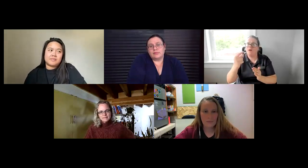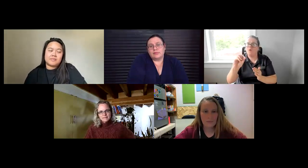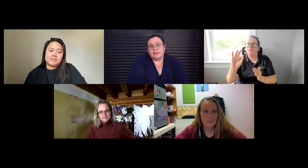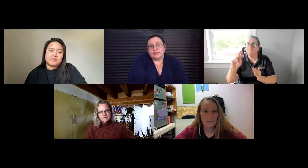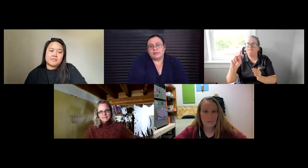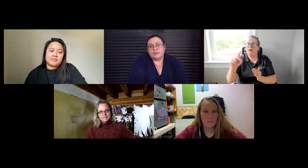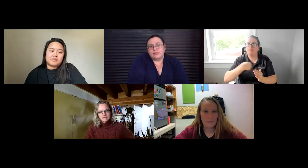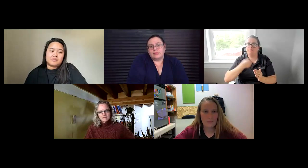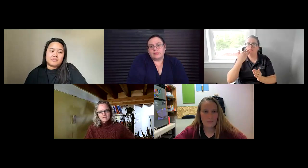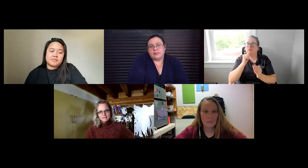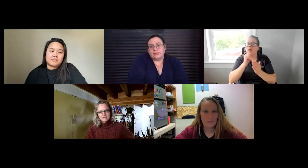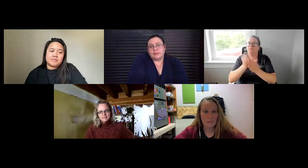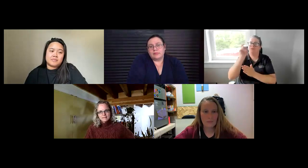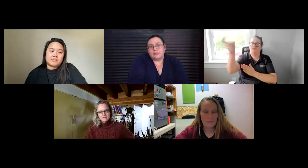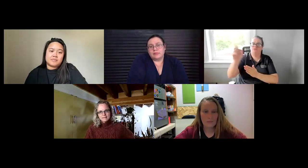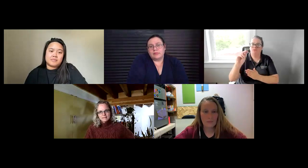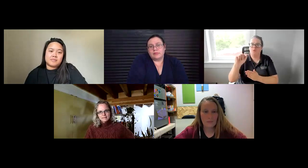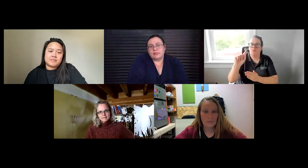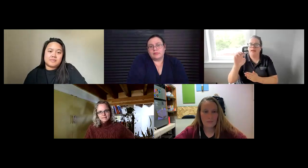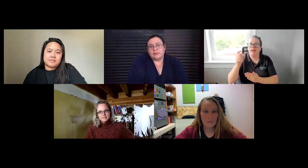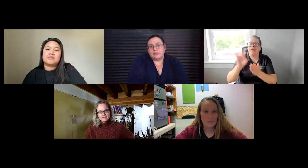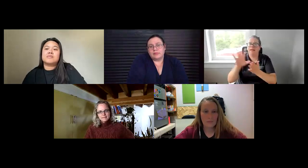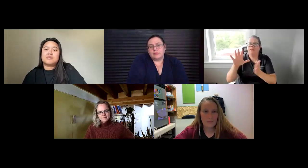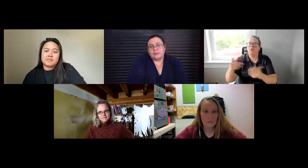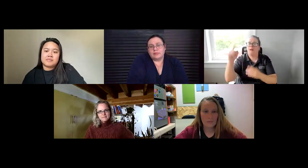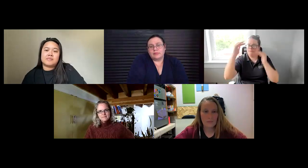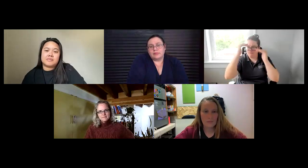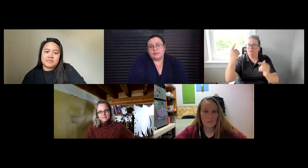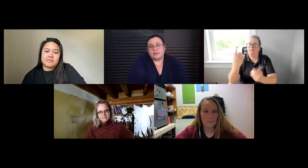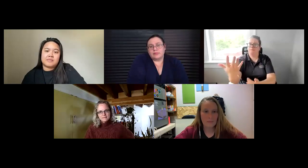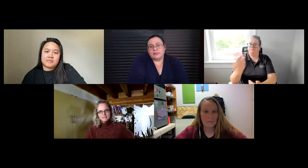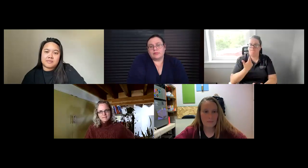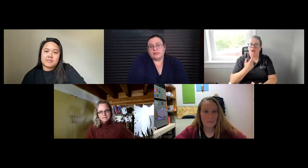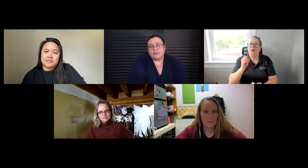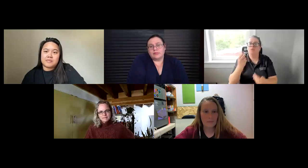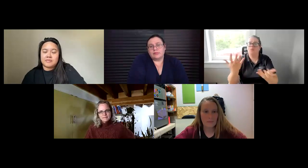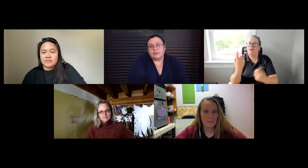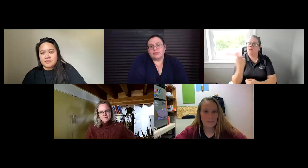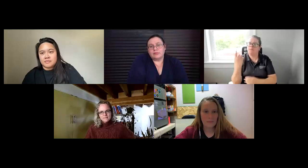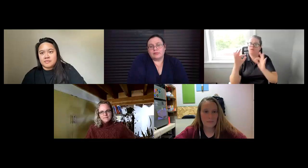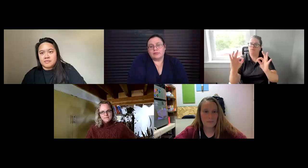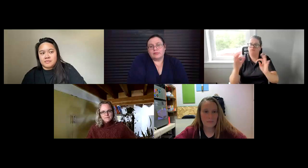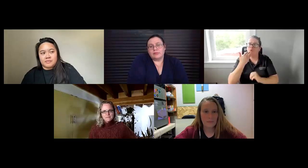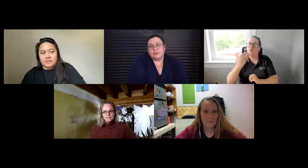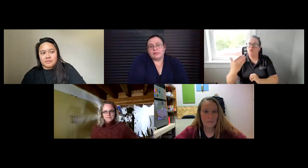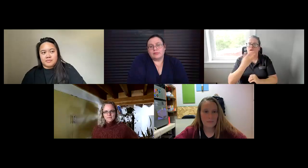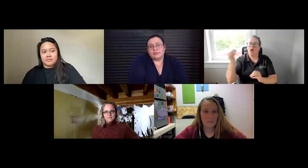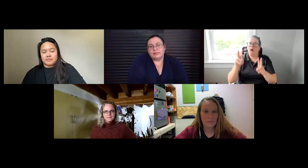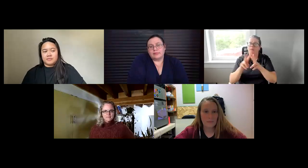And it's not just like a go fund me and having donations. They want something back, right?